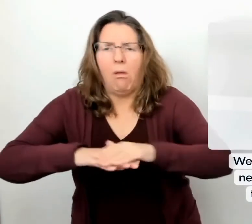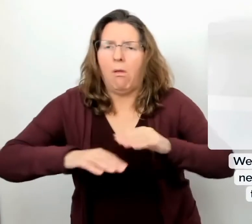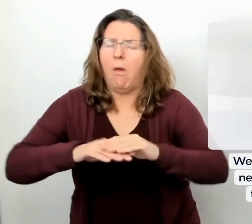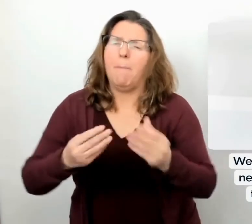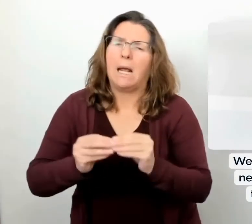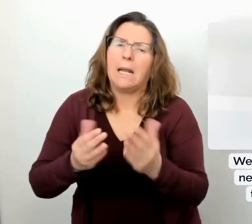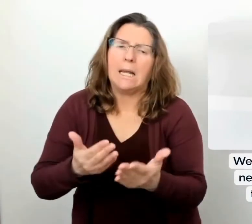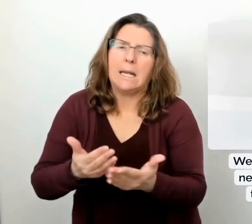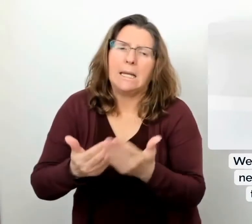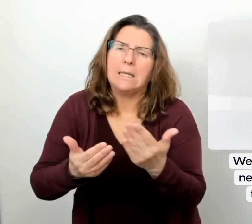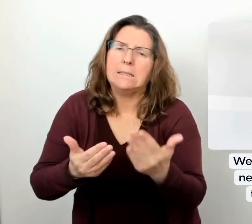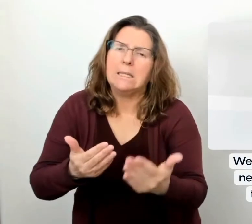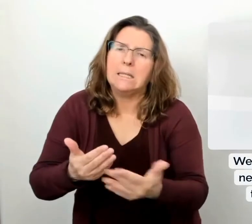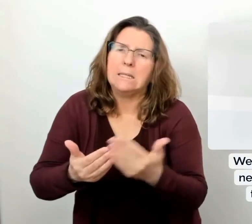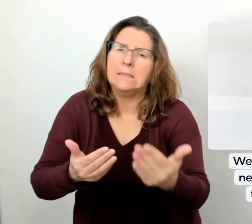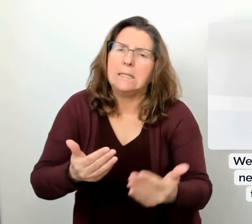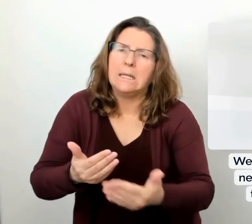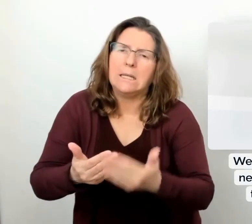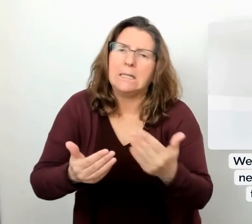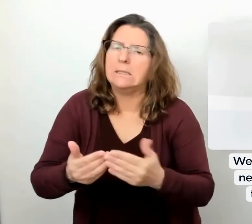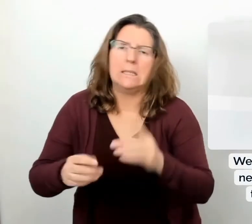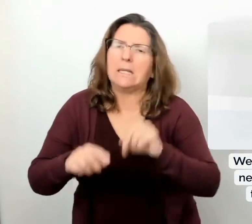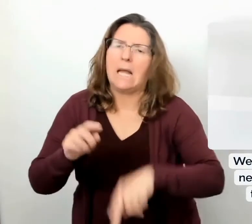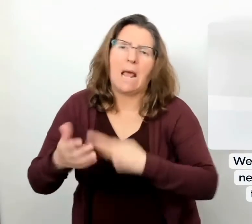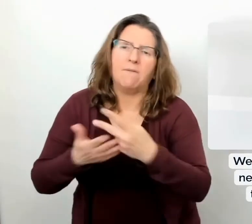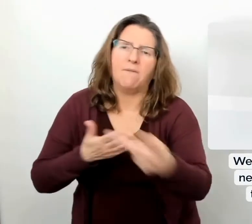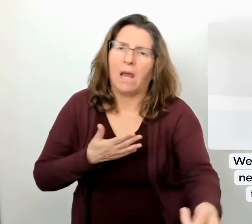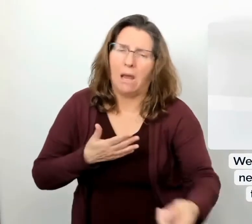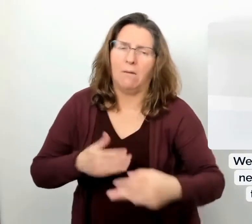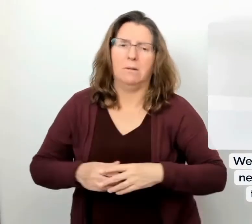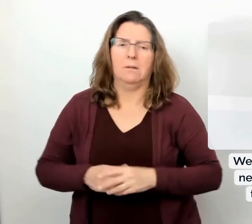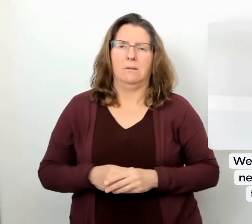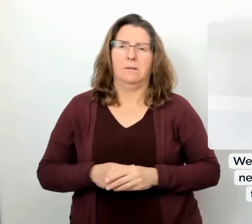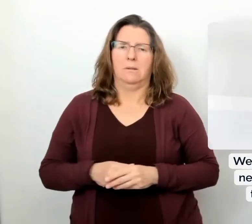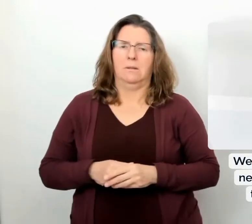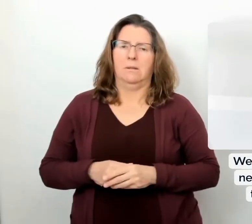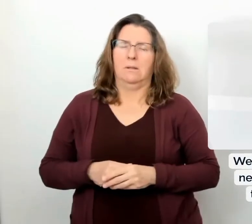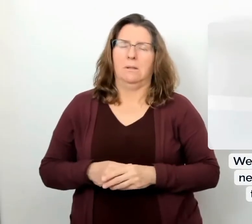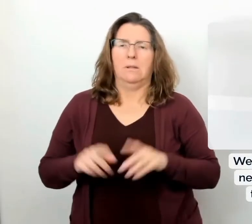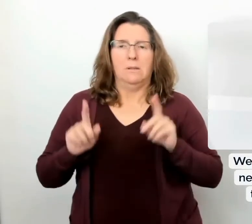so we coddle and try and make it easier for them. We certainly can't fail them!